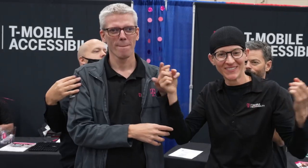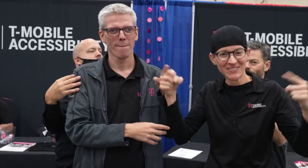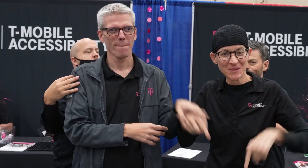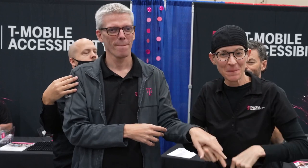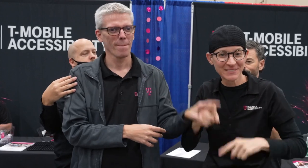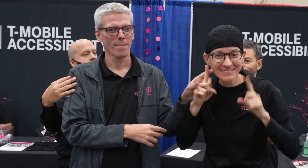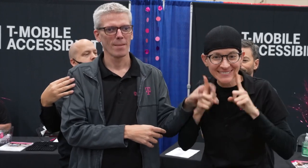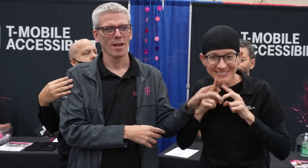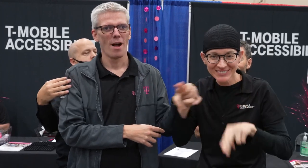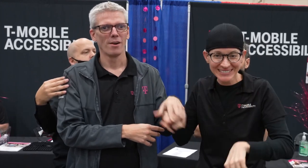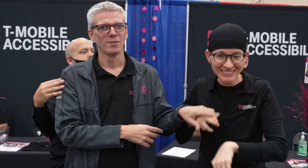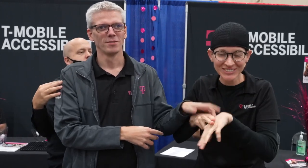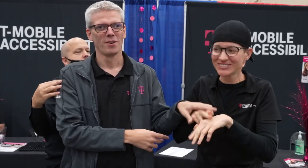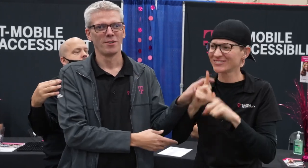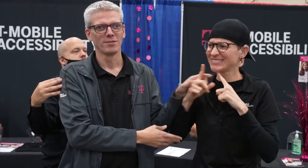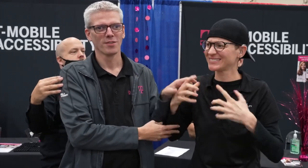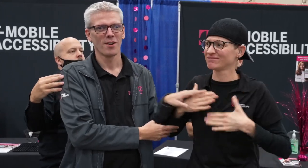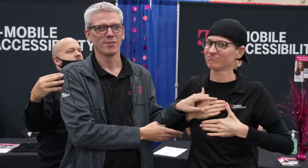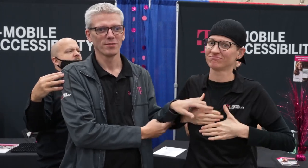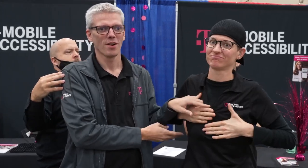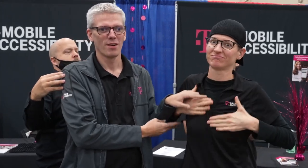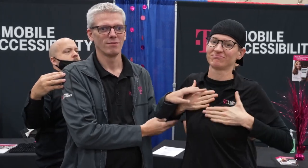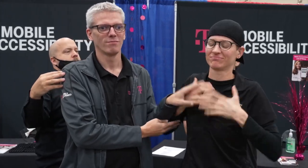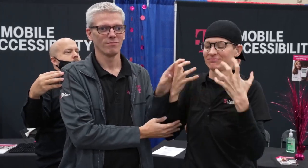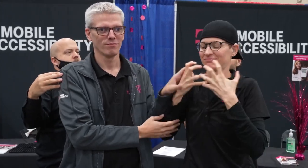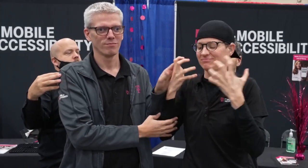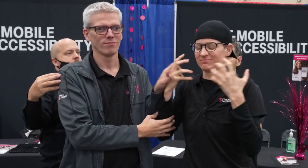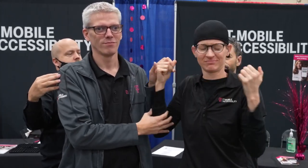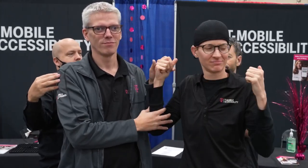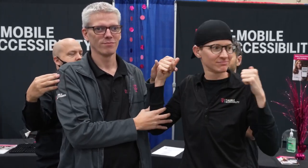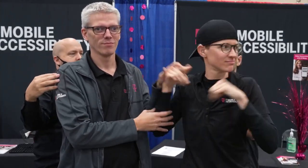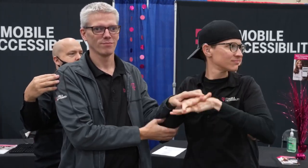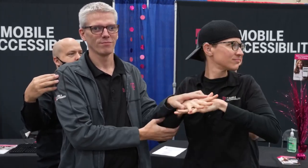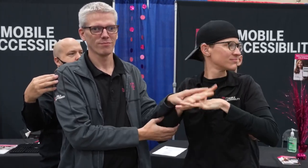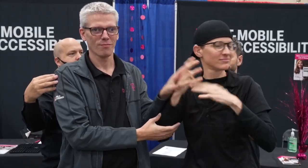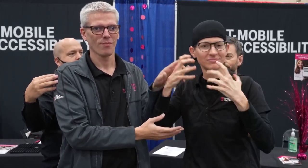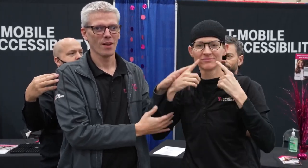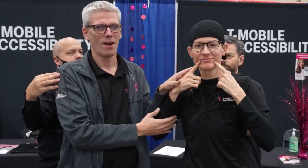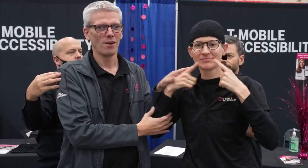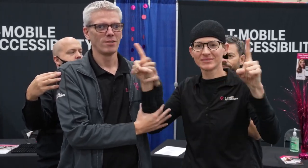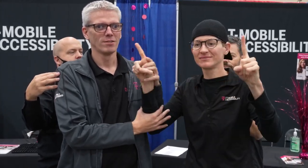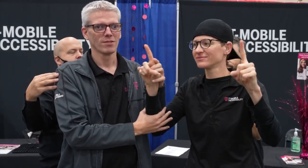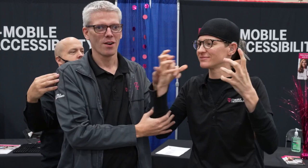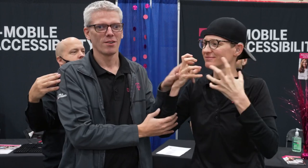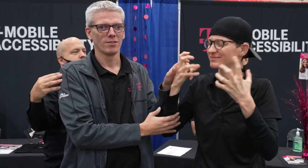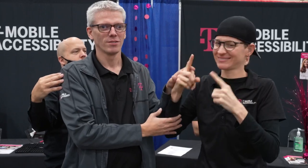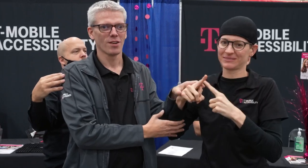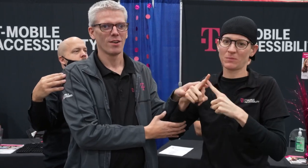Thank you for coming to DeafNation, we’ve really enjoyed this event - it’s a huge success